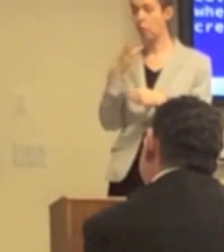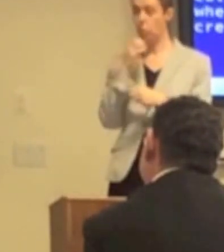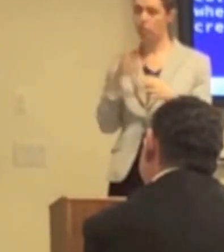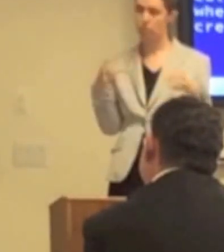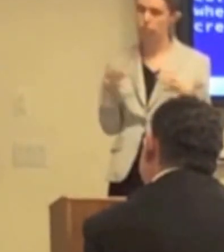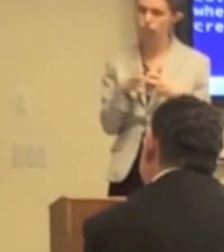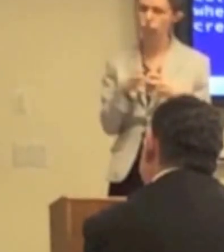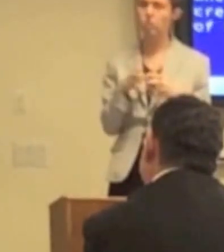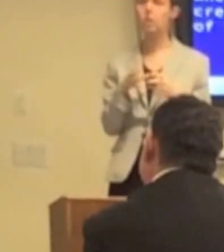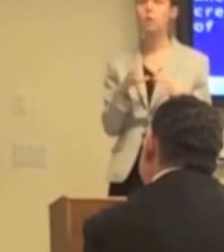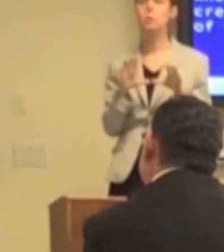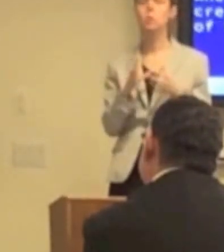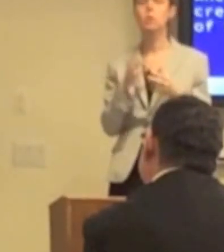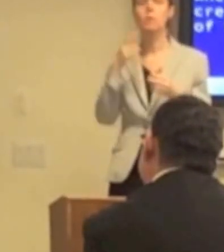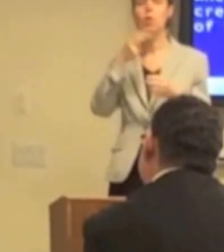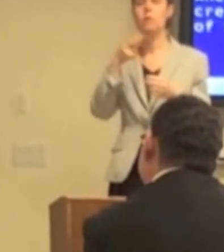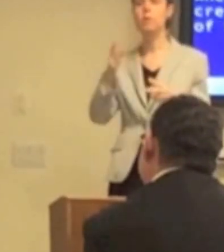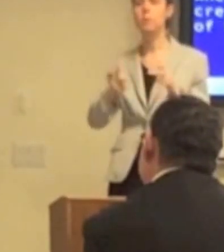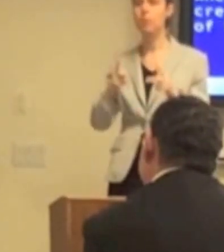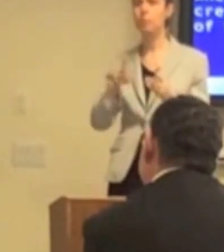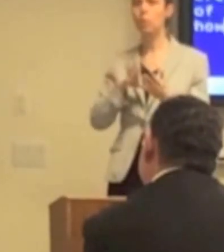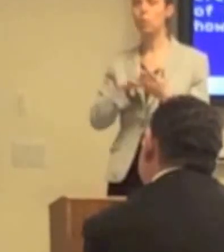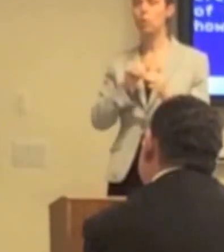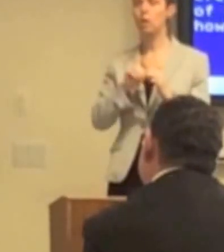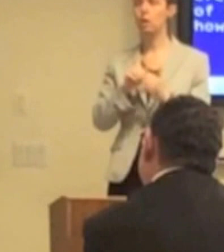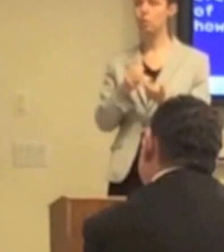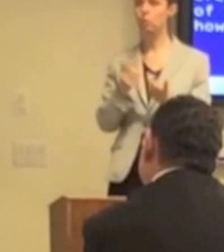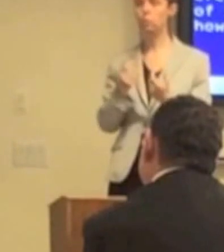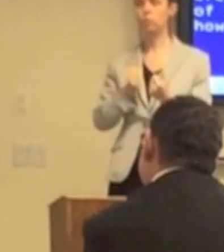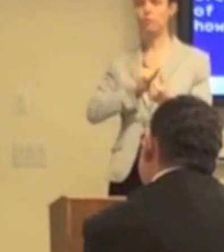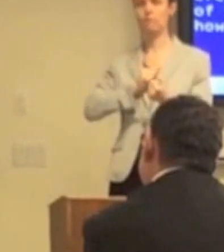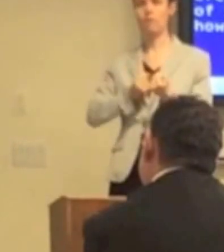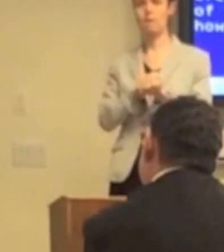hearing people to learn how to self-advocate.